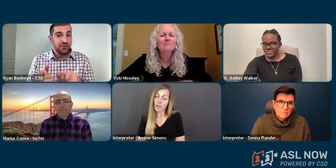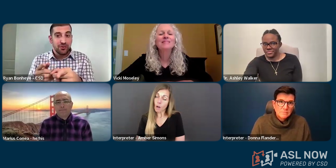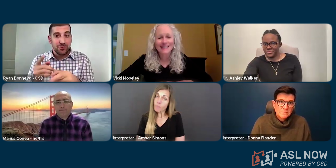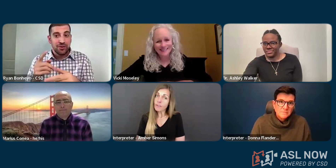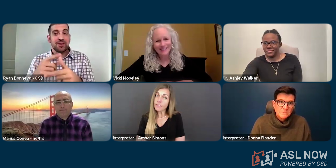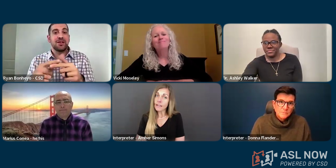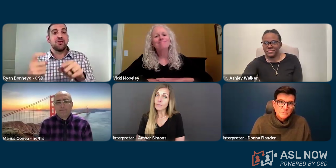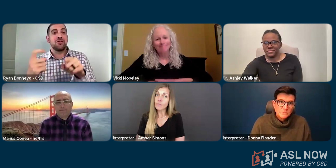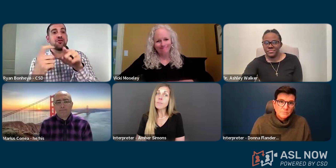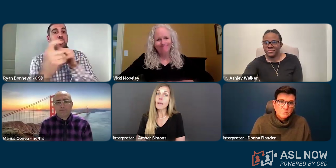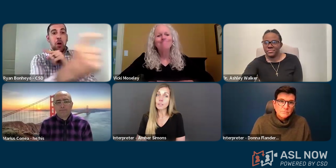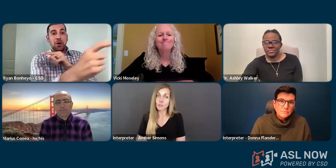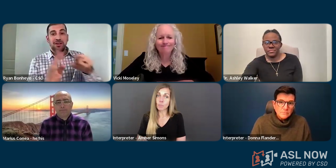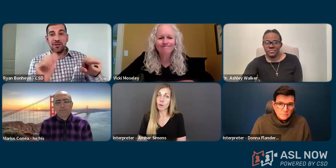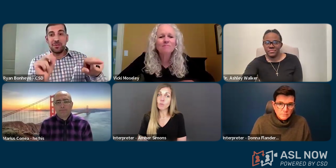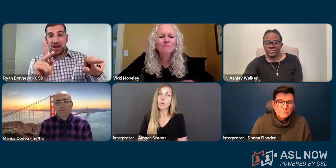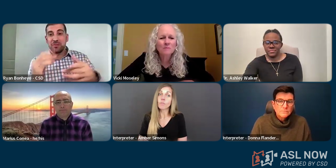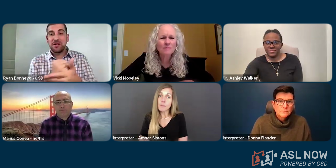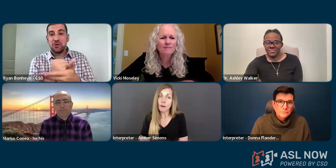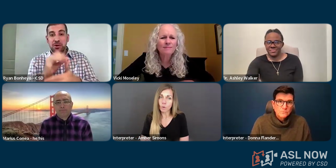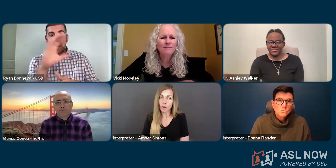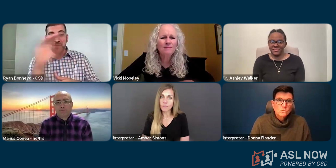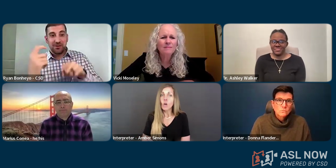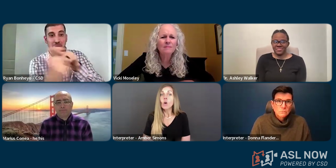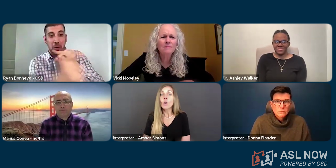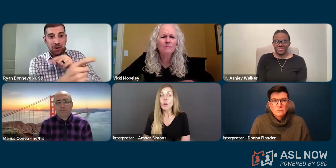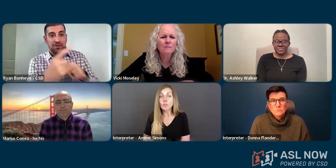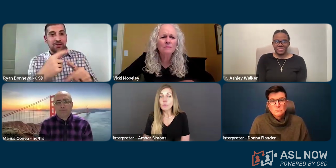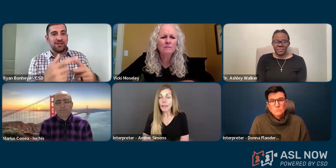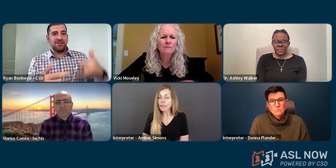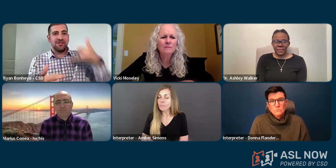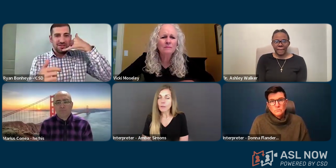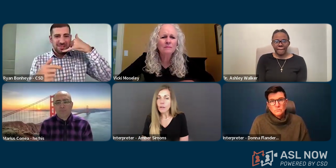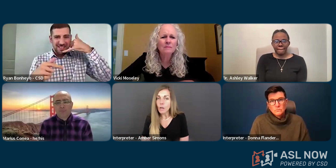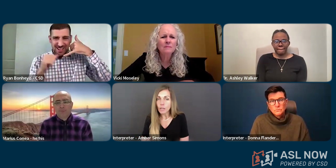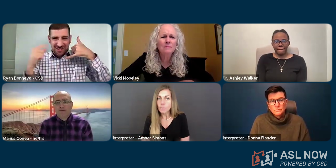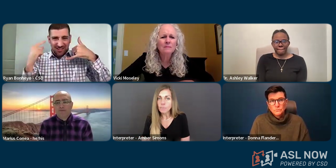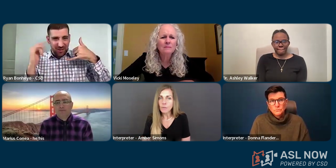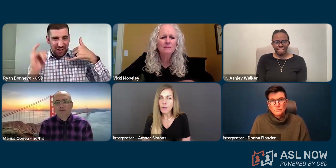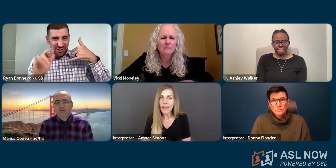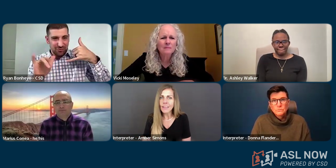I often get a female interpreter. Who? A female voice who calls the bank my credit card company. Right.